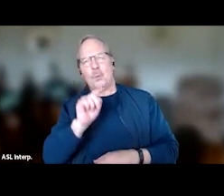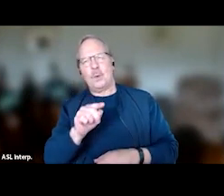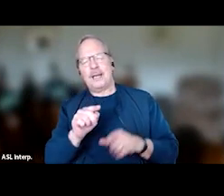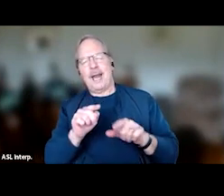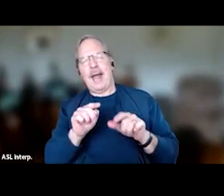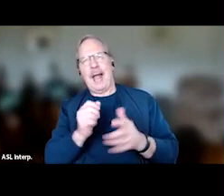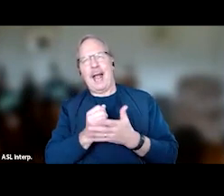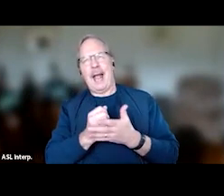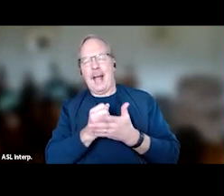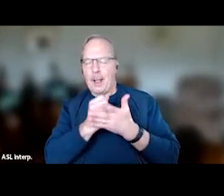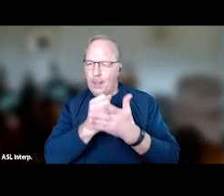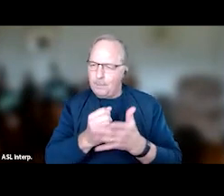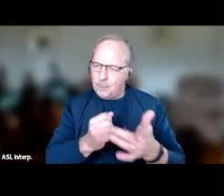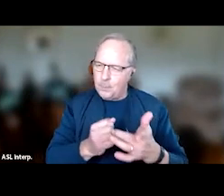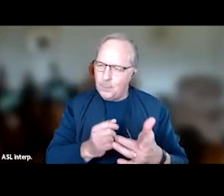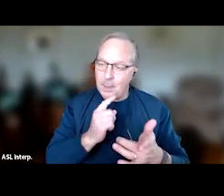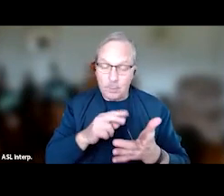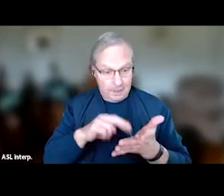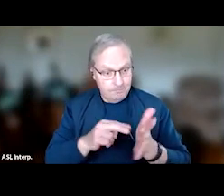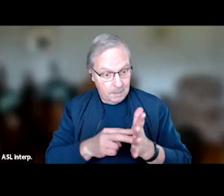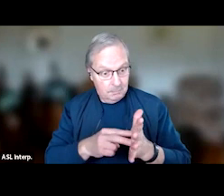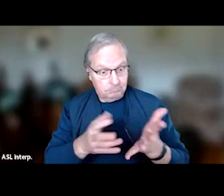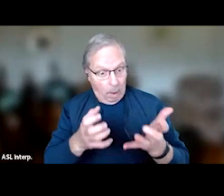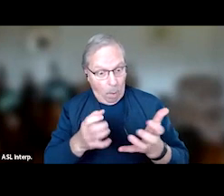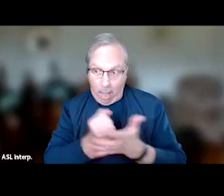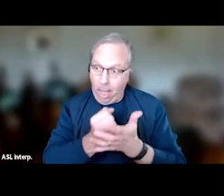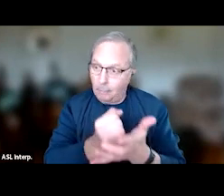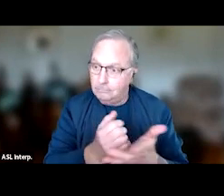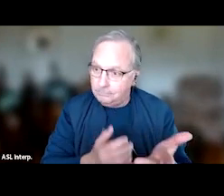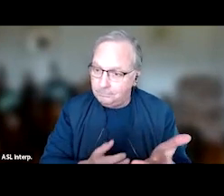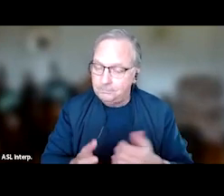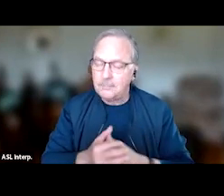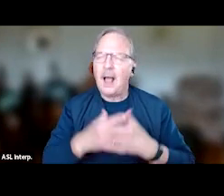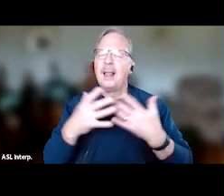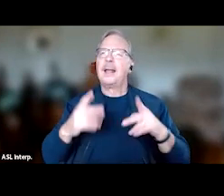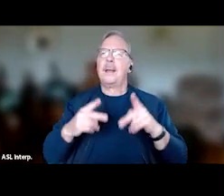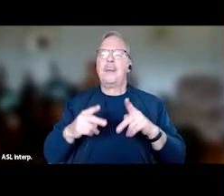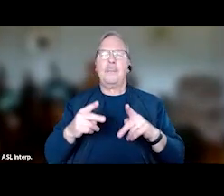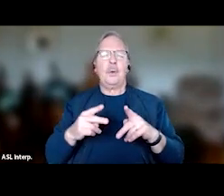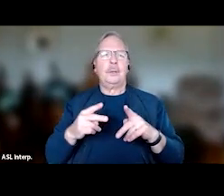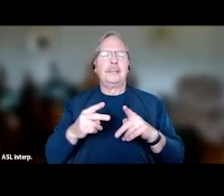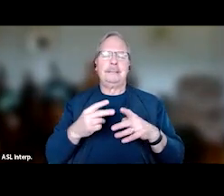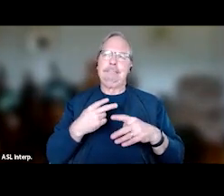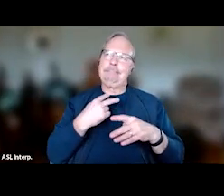And really, really meaning it. A lot of times, people get caught up in their role, title, or position